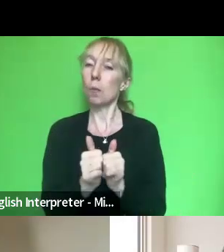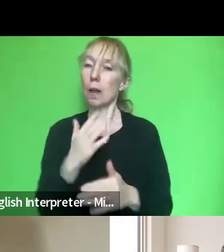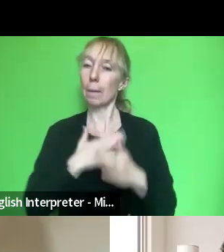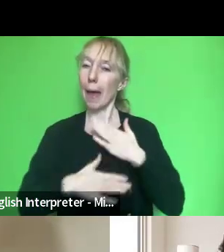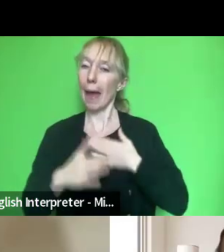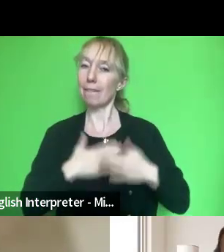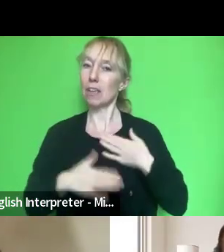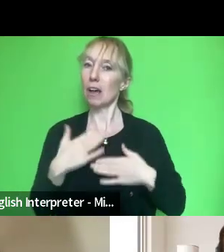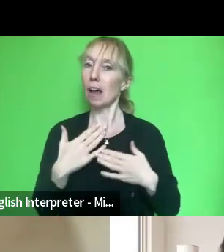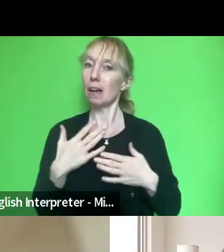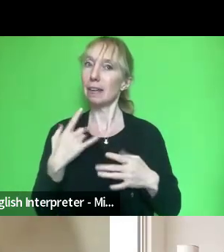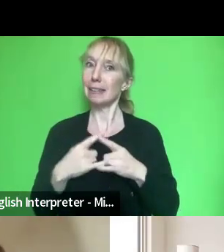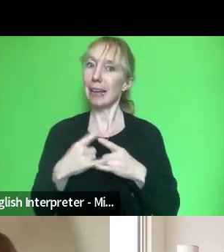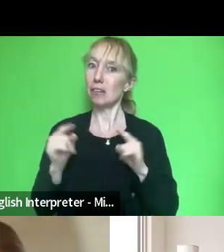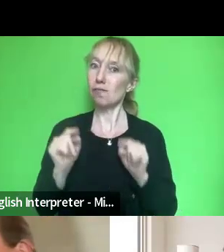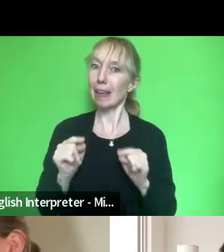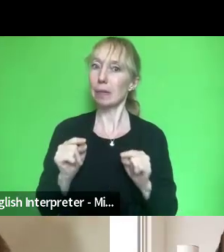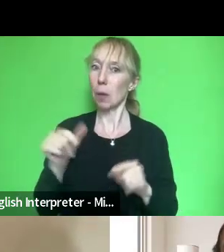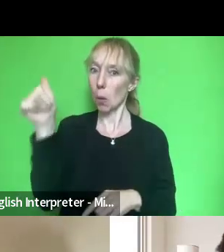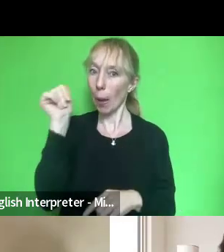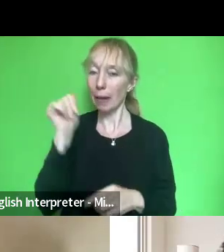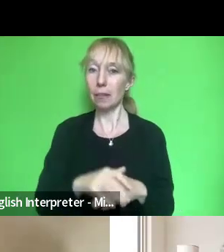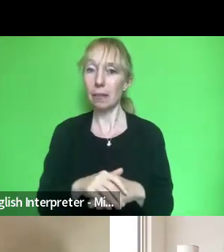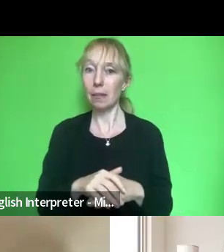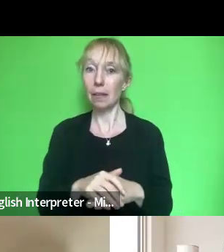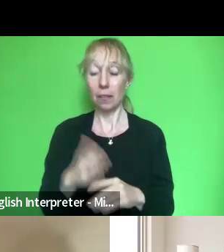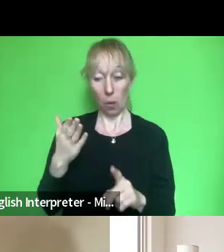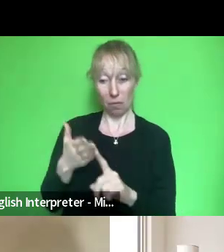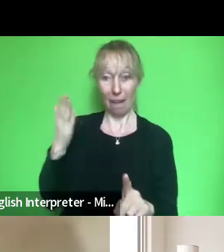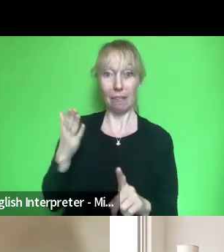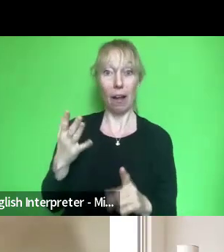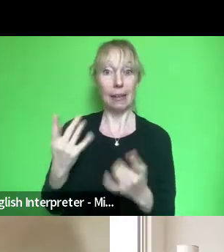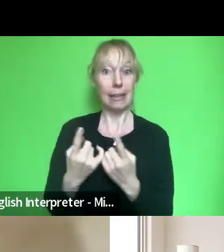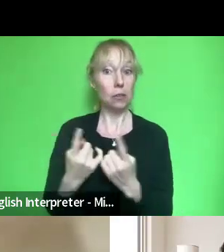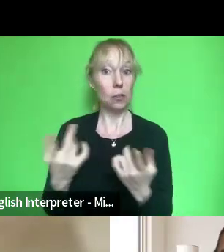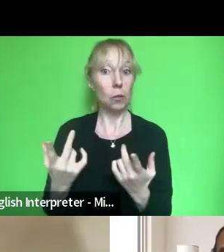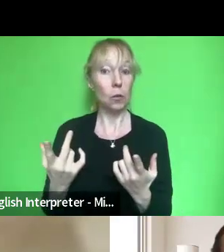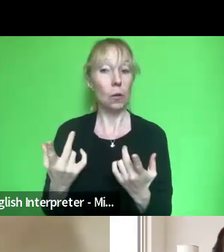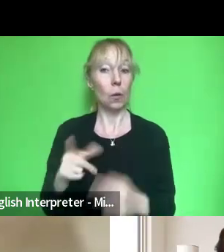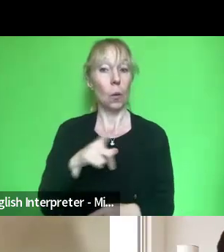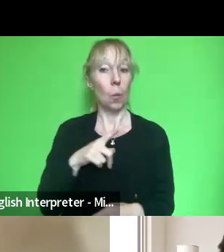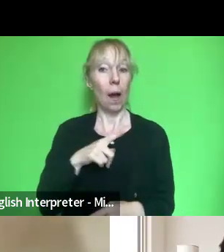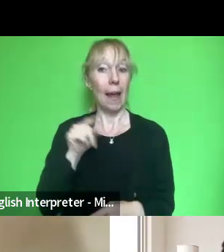bit of sexual harassment awareness. So, it ended up identifying an issue because of doing that task that